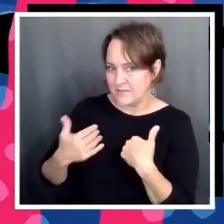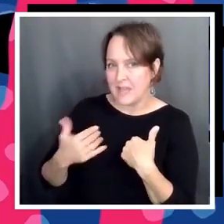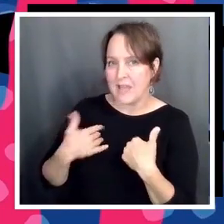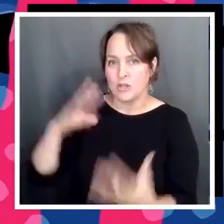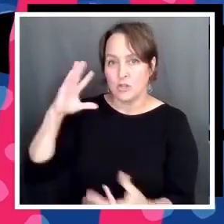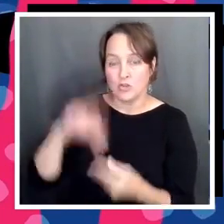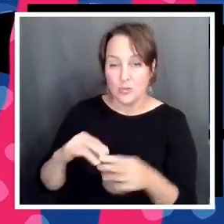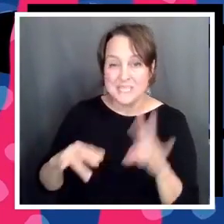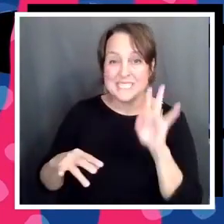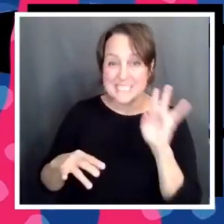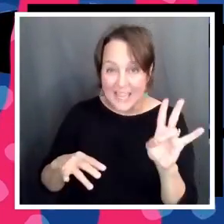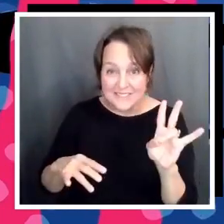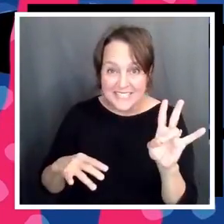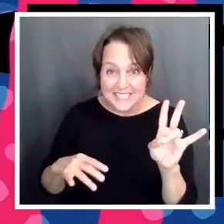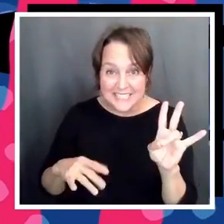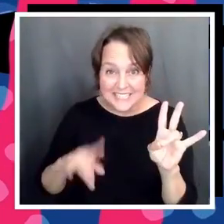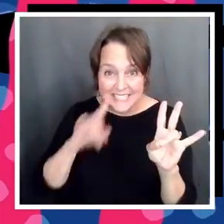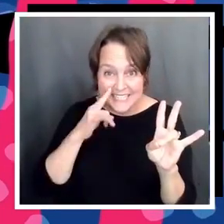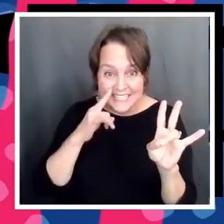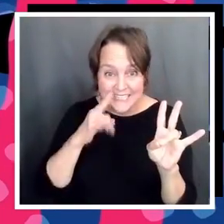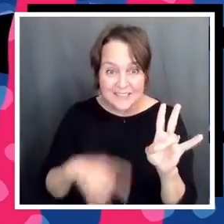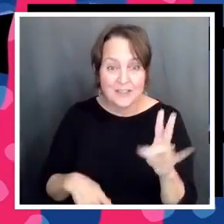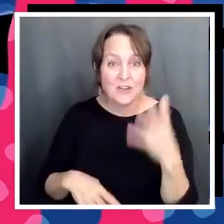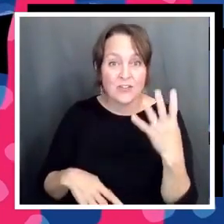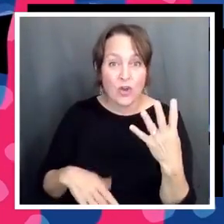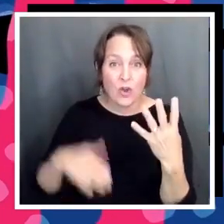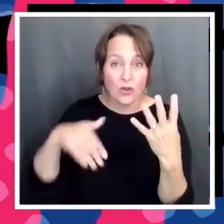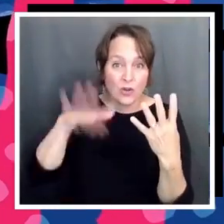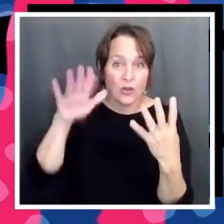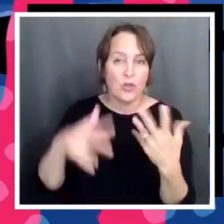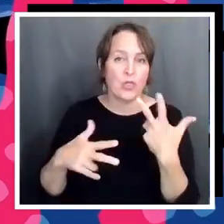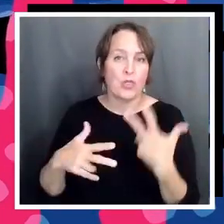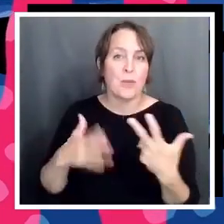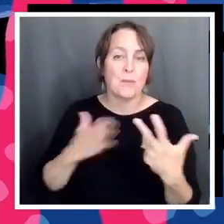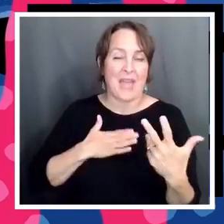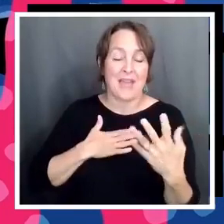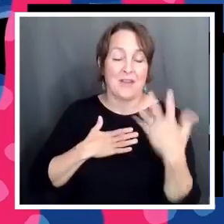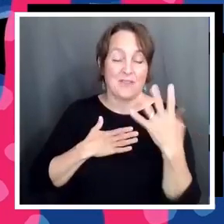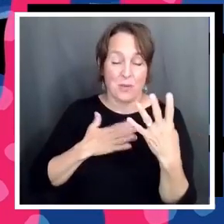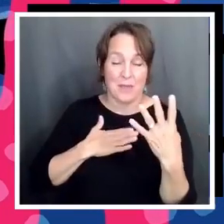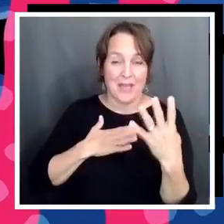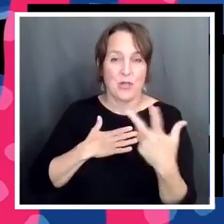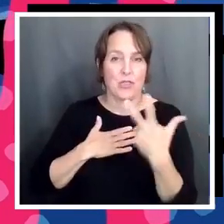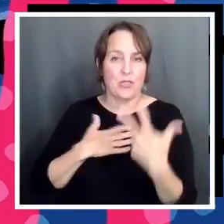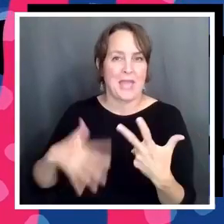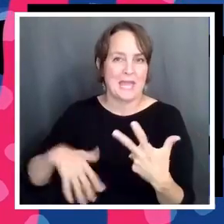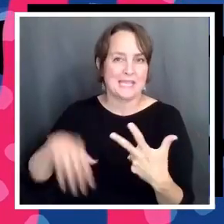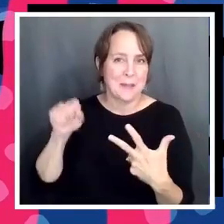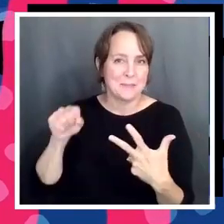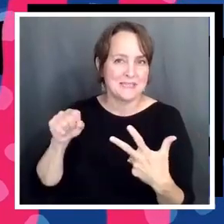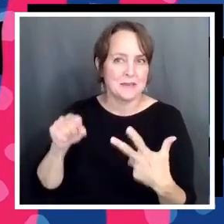AIRLINE AND I HAVE BEEN A FLIGHT ATTENDANT FOR 17 YEARS. HOW MANY KIKI YOUOUAVE E